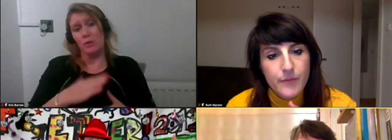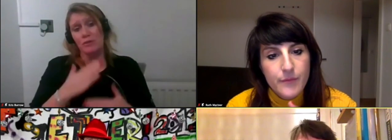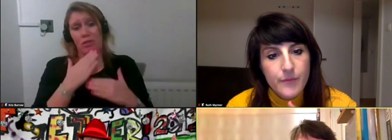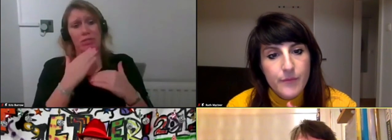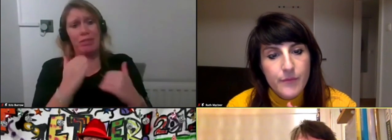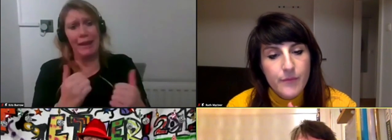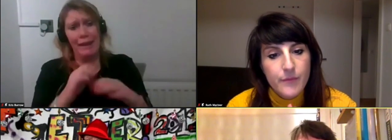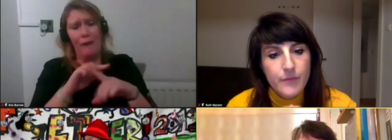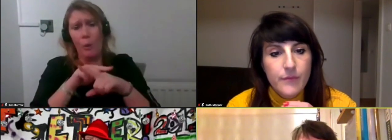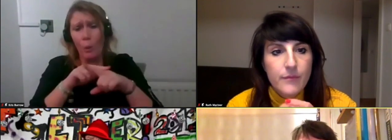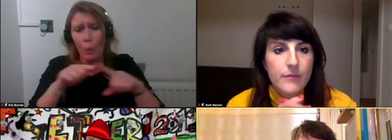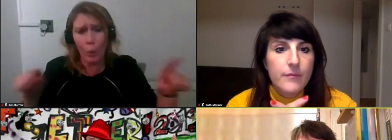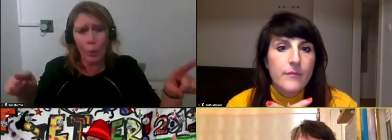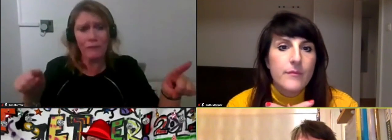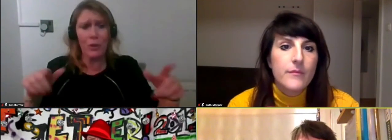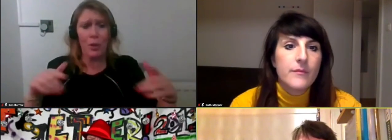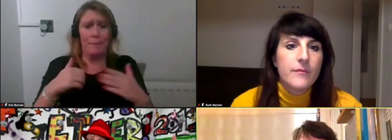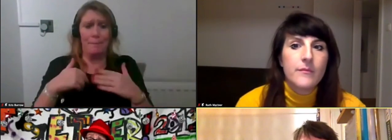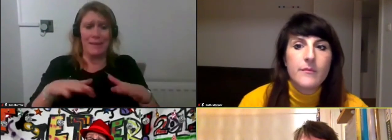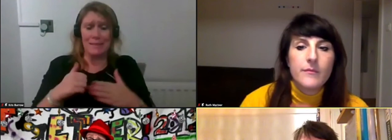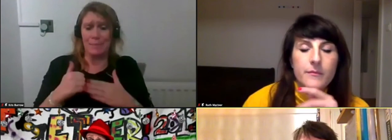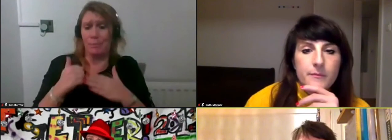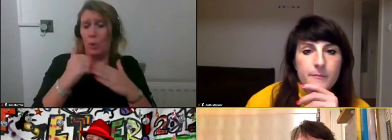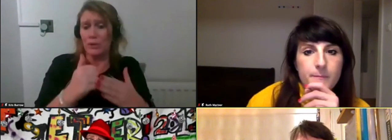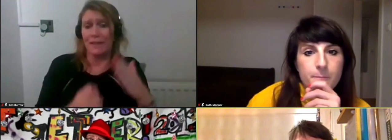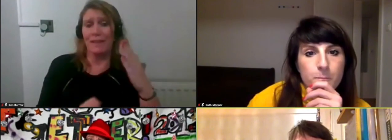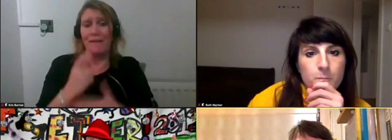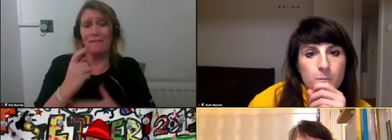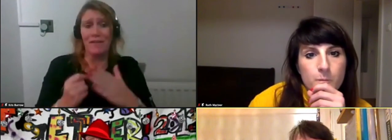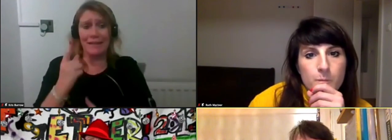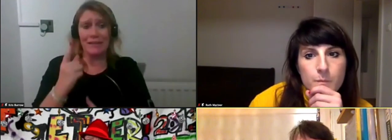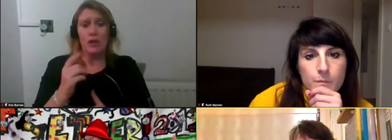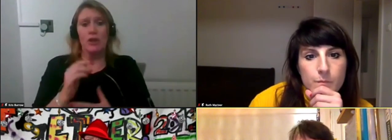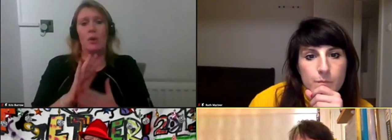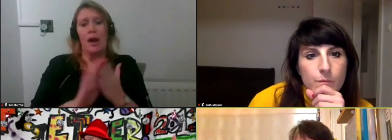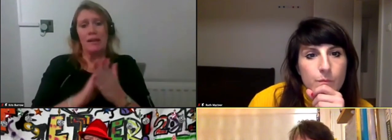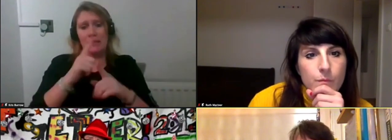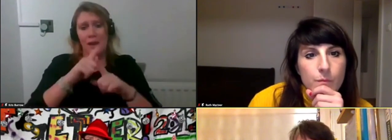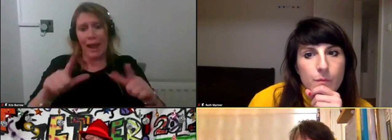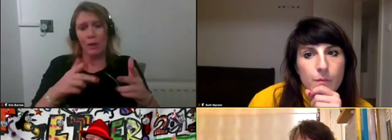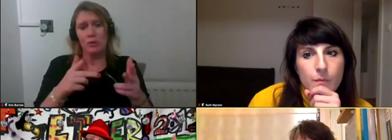everybody who has supported this event. To our sign language interpreter Kris